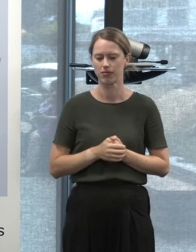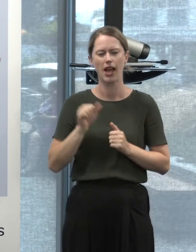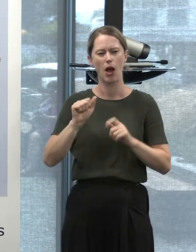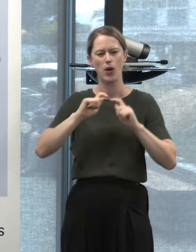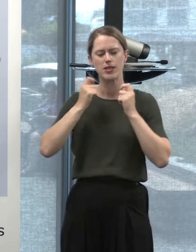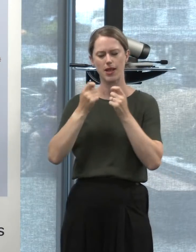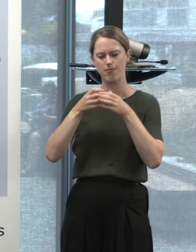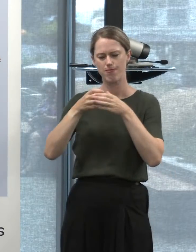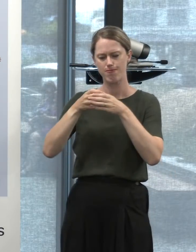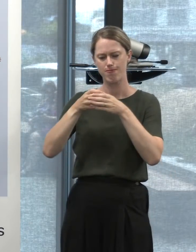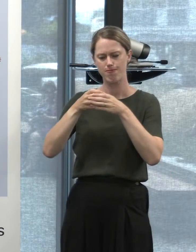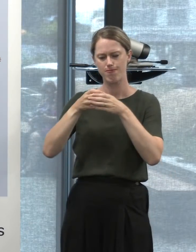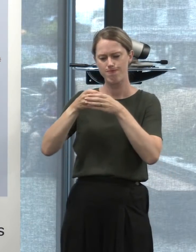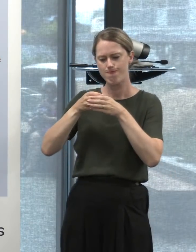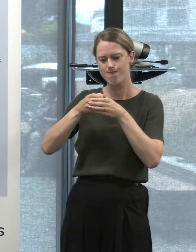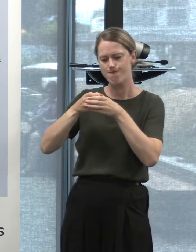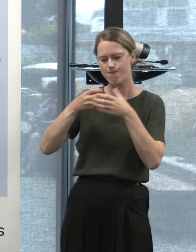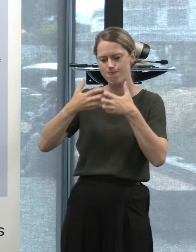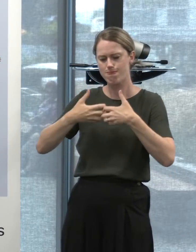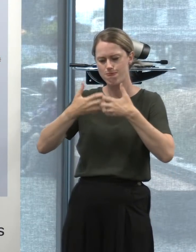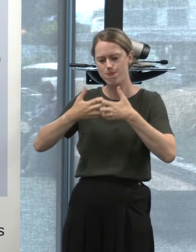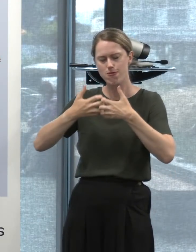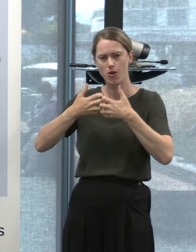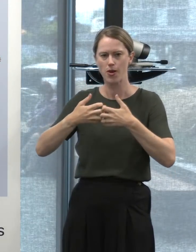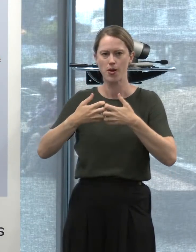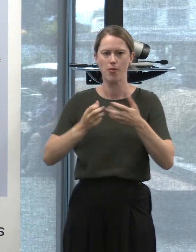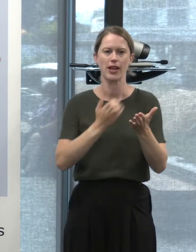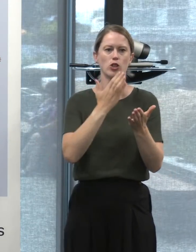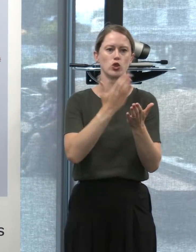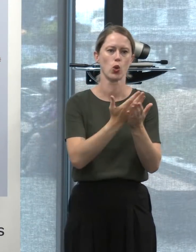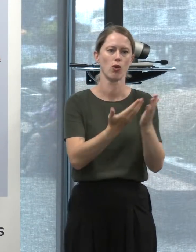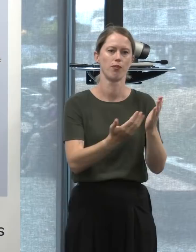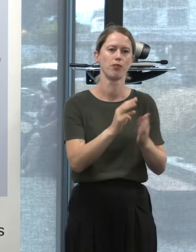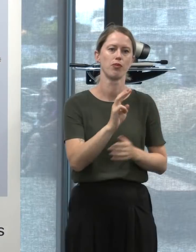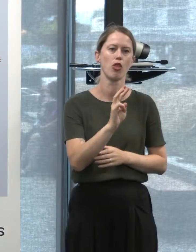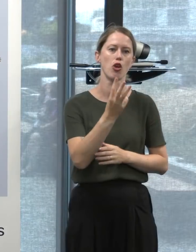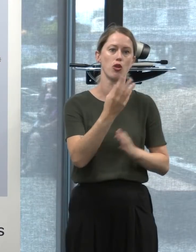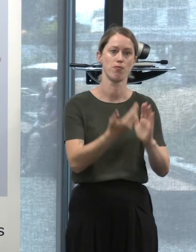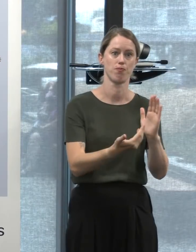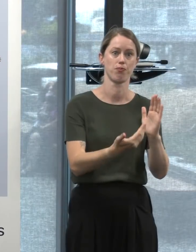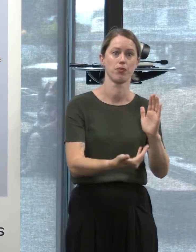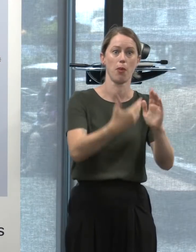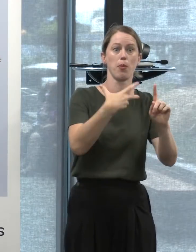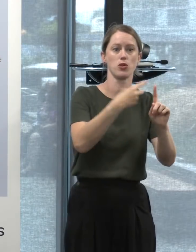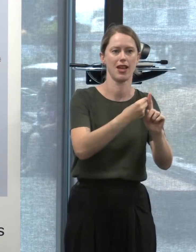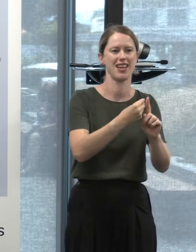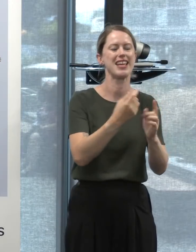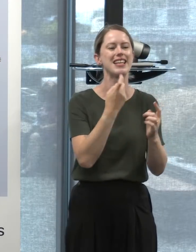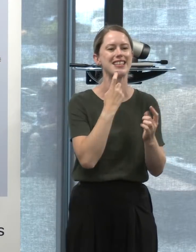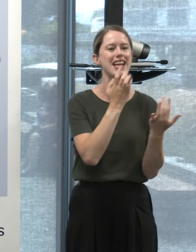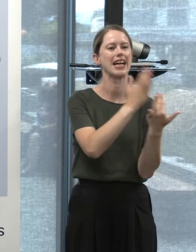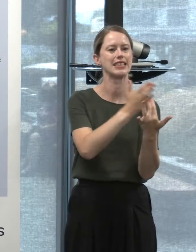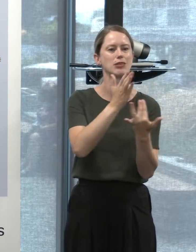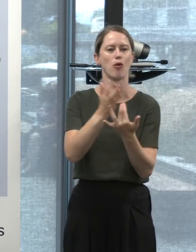conditions including mental health conditions. There is considerable work